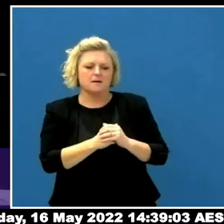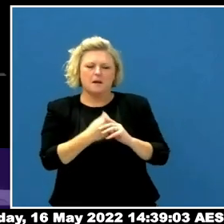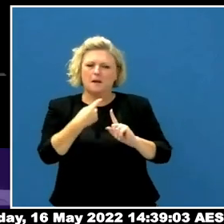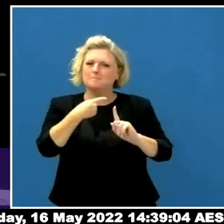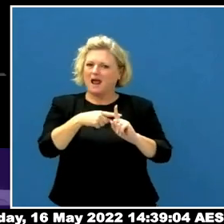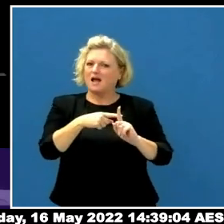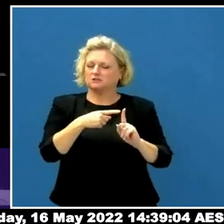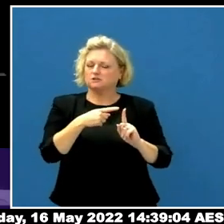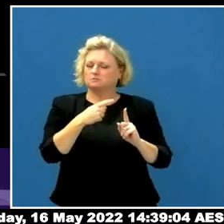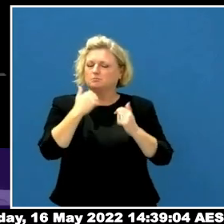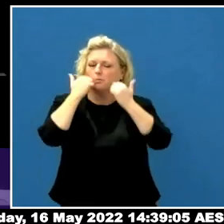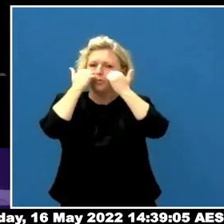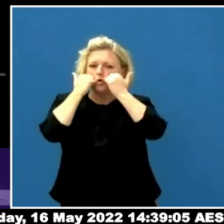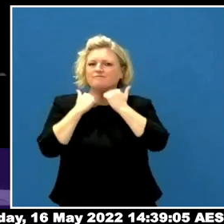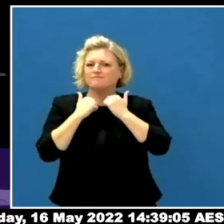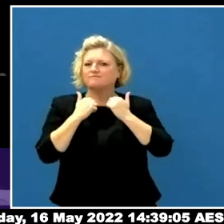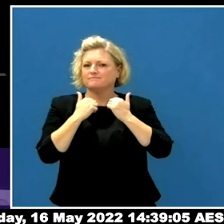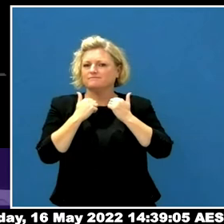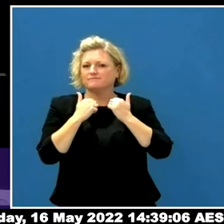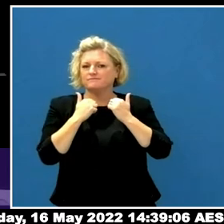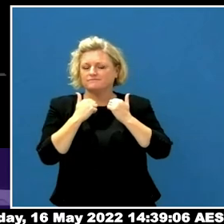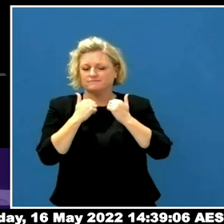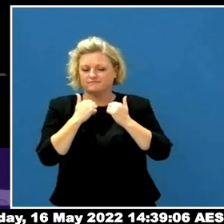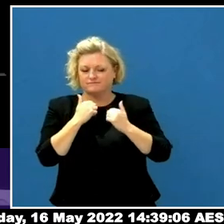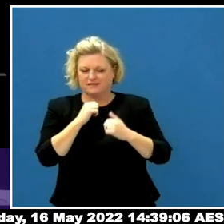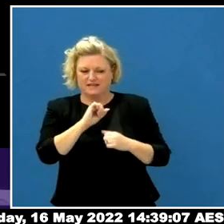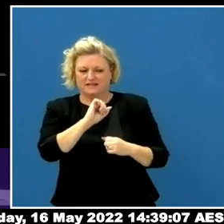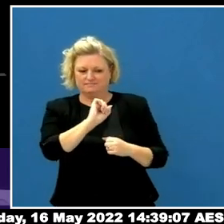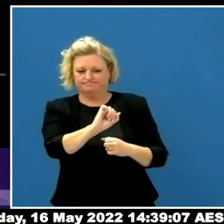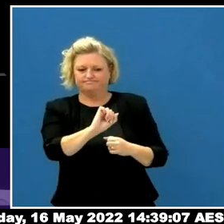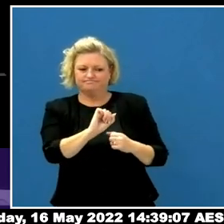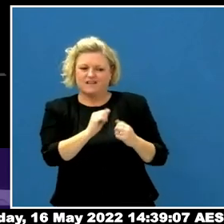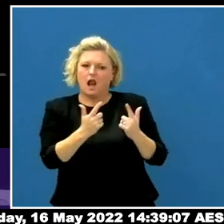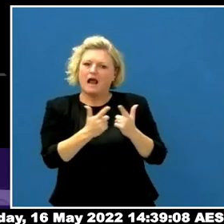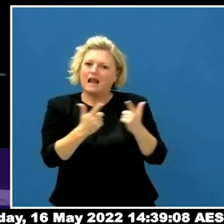Knowing that he's happy and he's getting the care and the needs and his wants